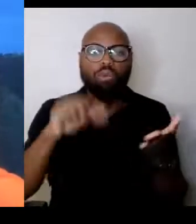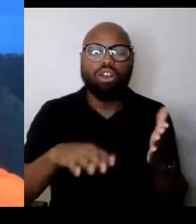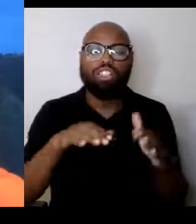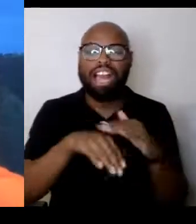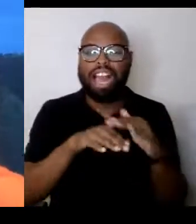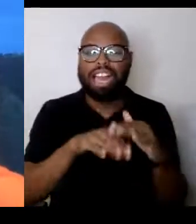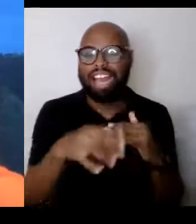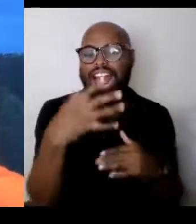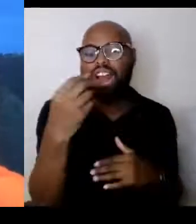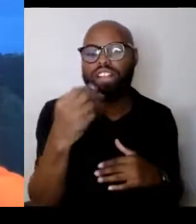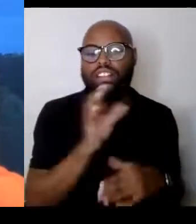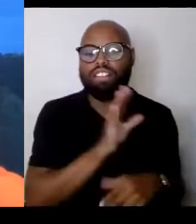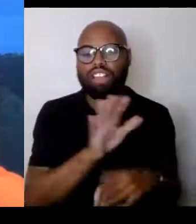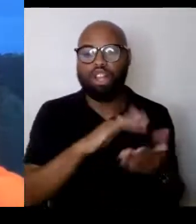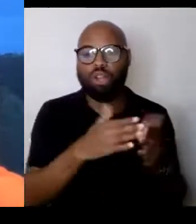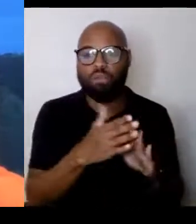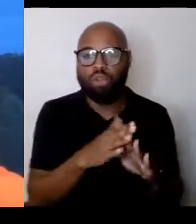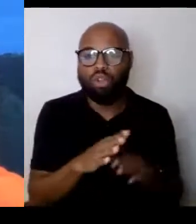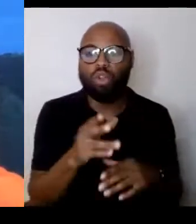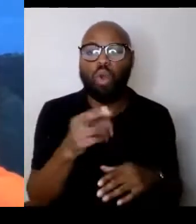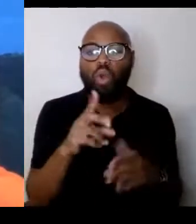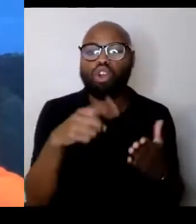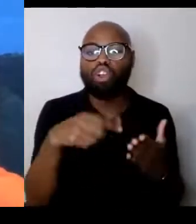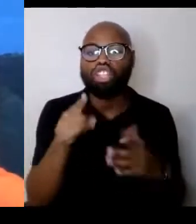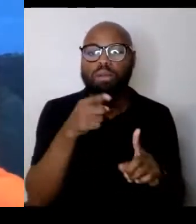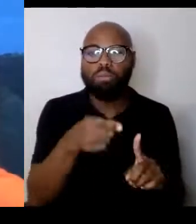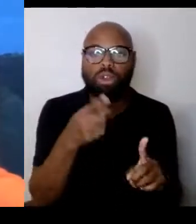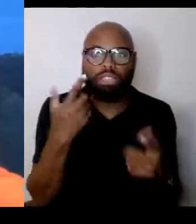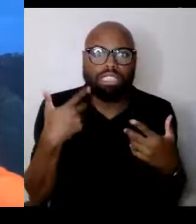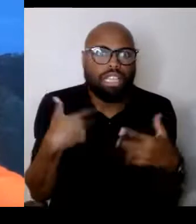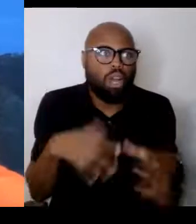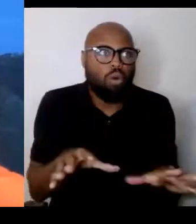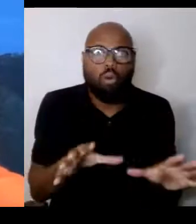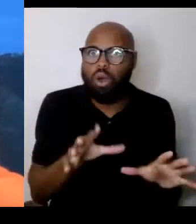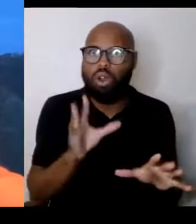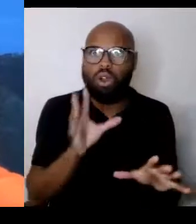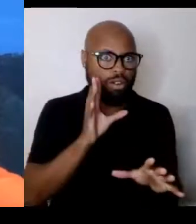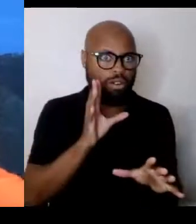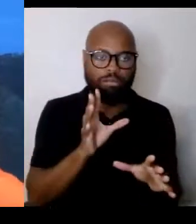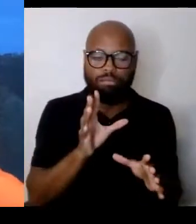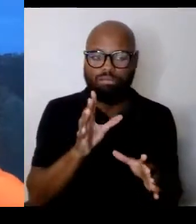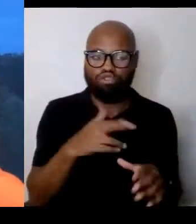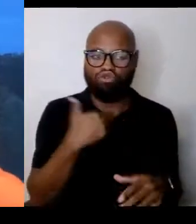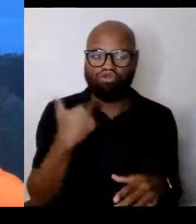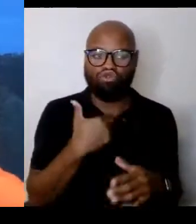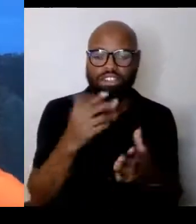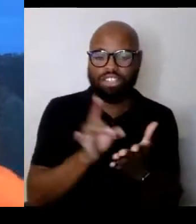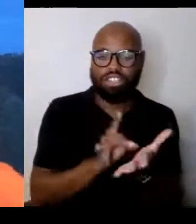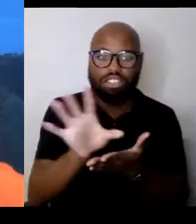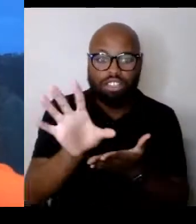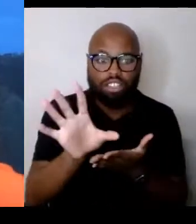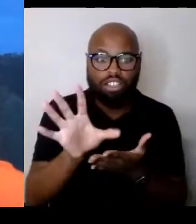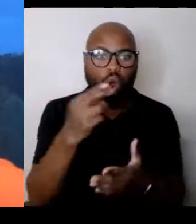where checkpoints mean risk of detention deportation, and added to that I am from Oklahoma